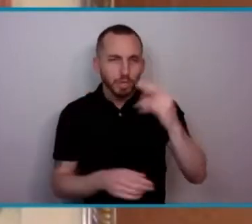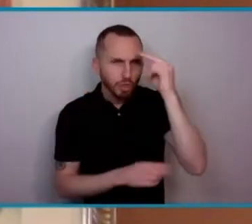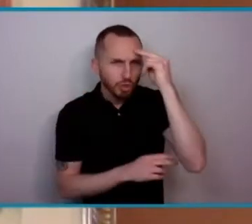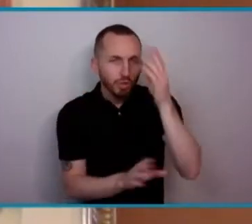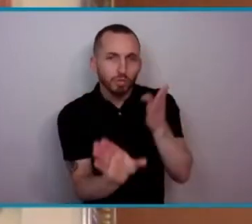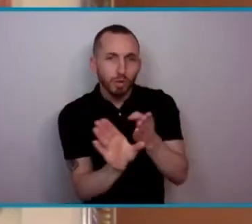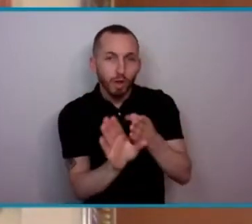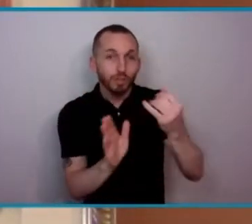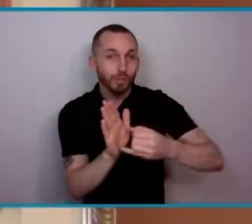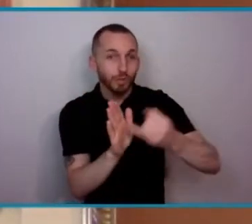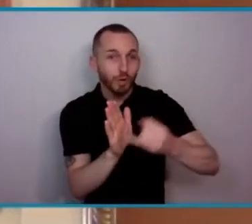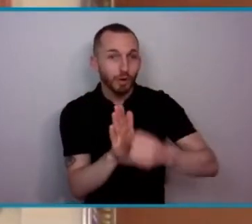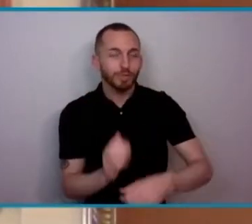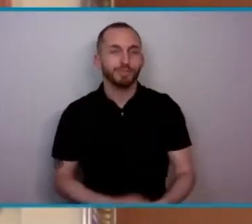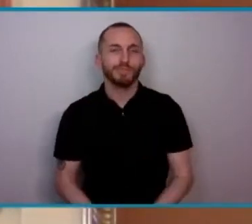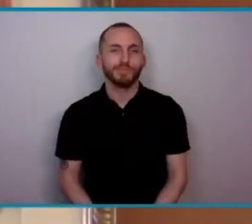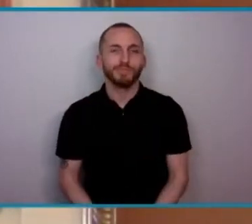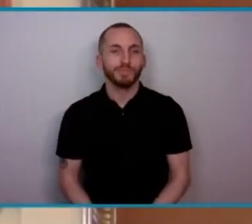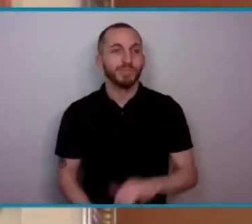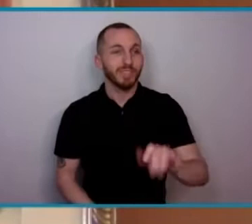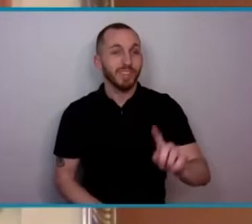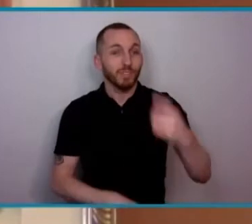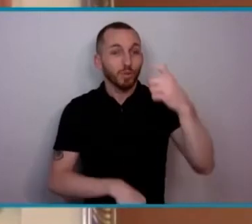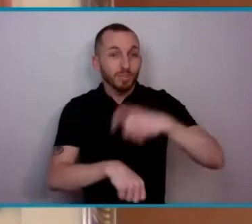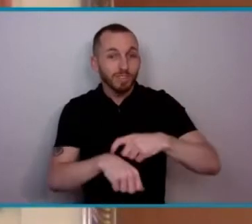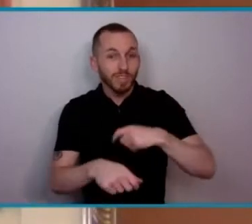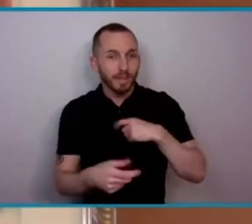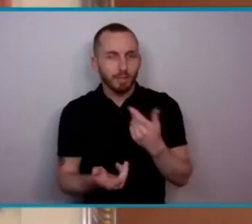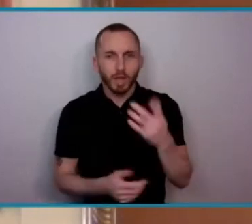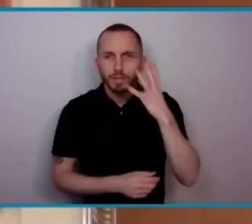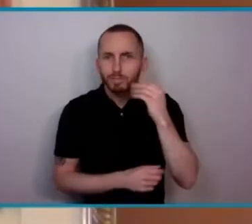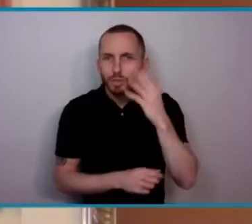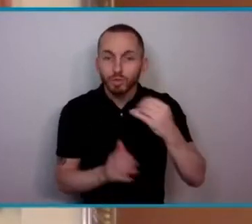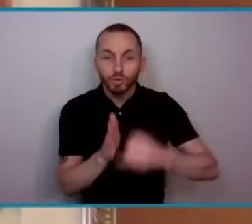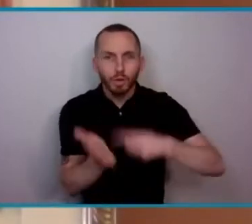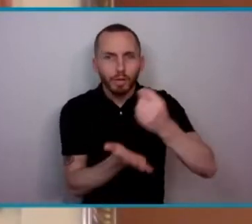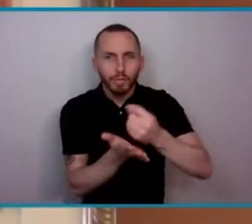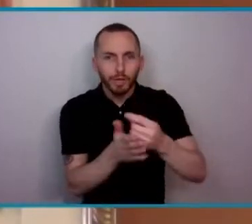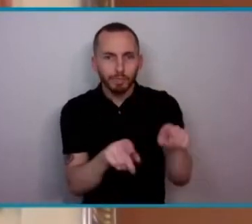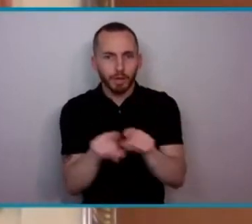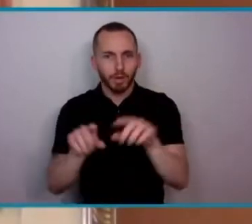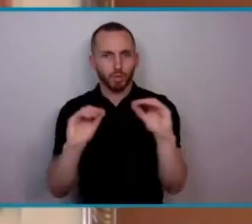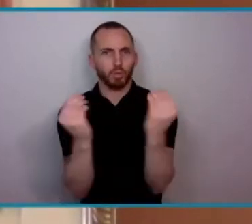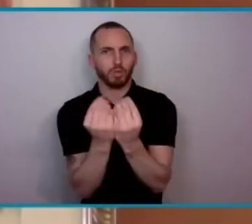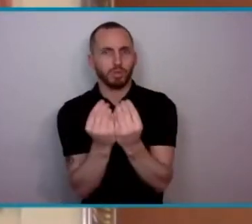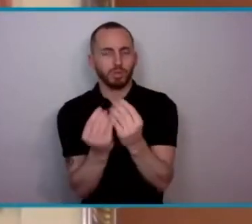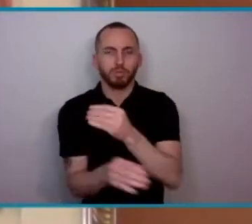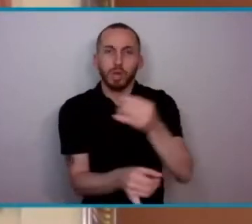And that was the first time encountered art therapy as an organization and as an institution.